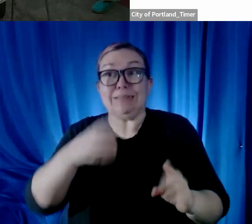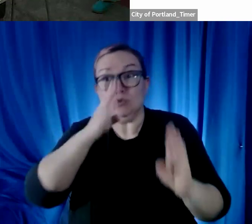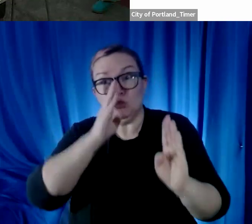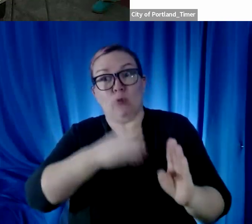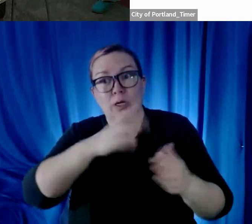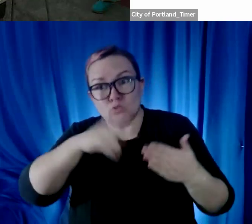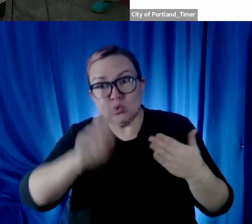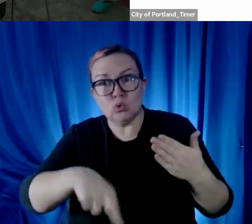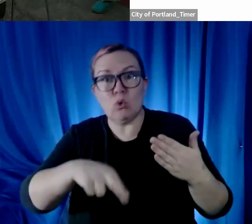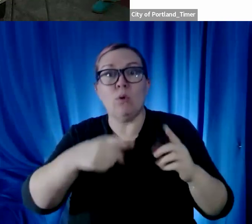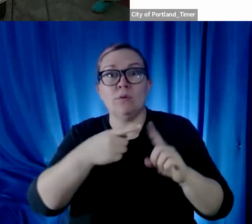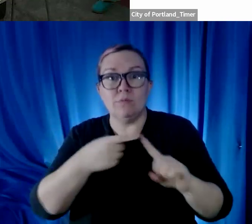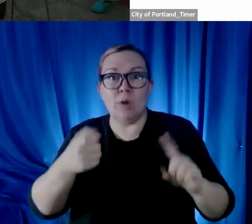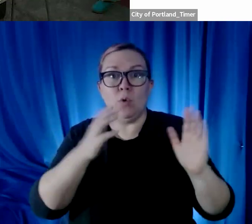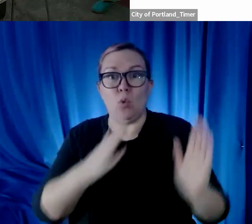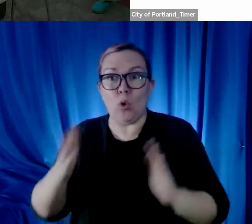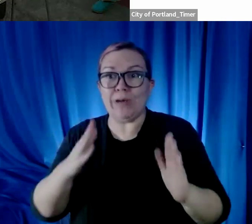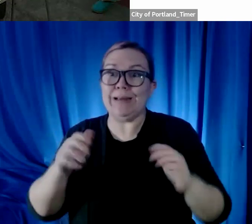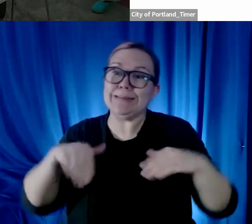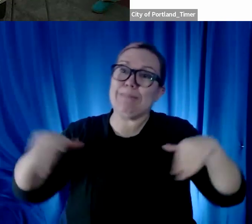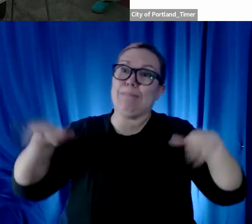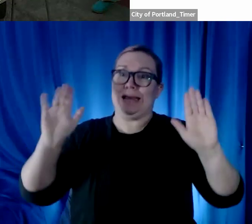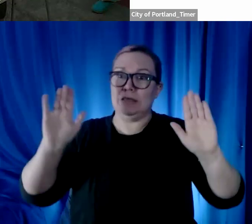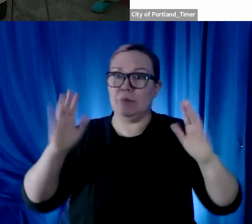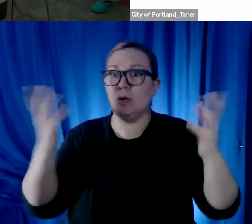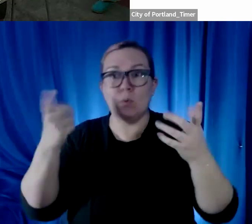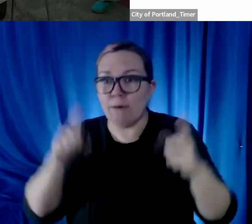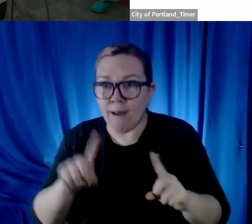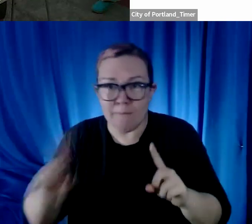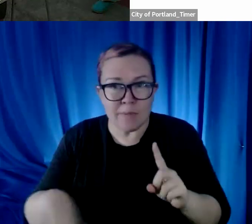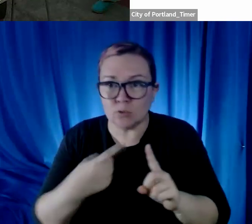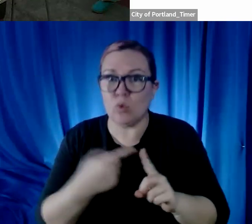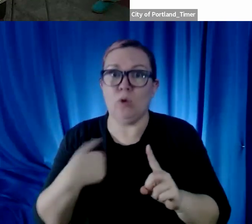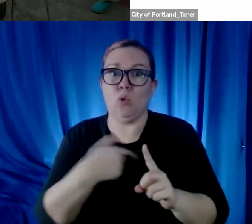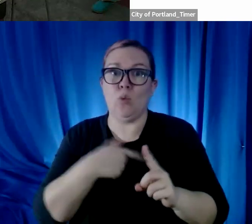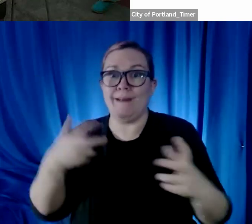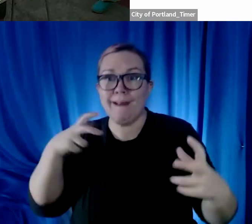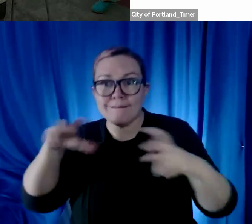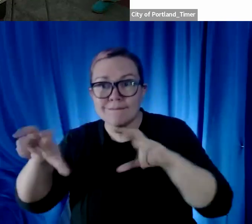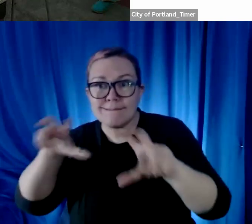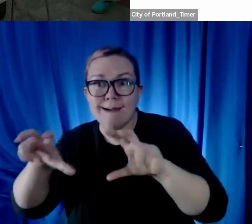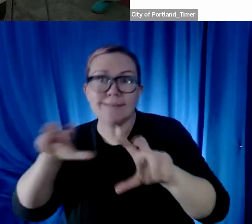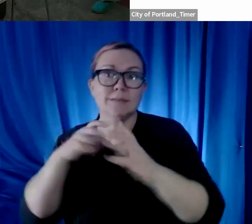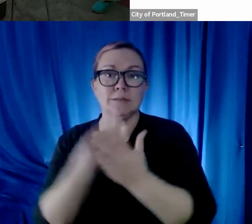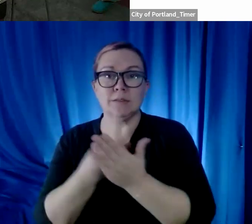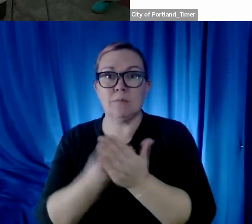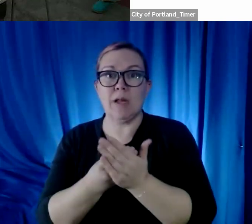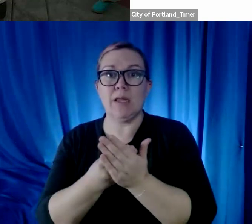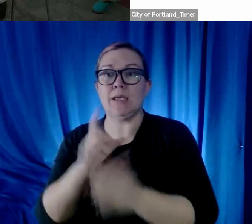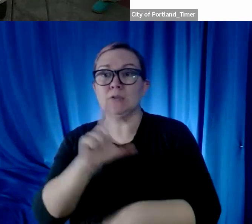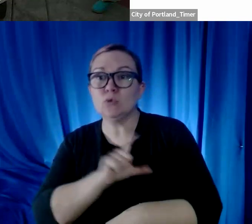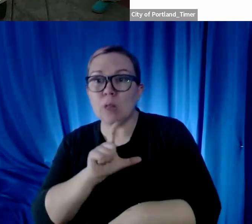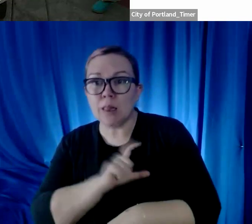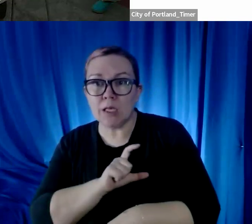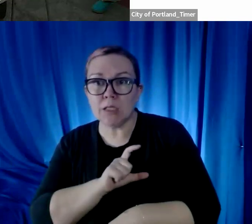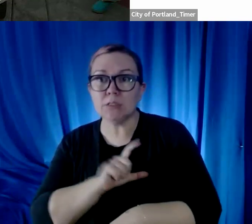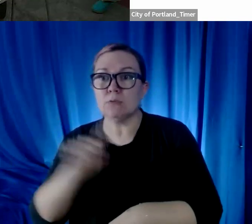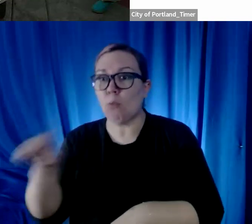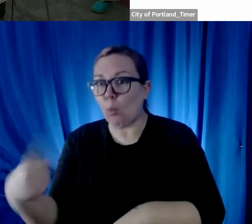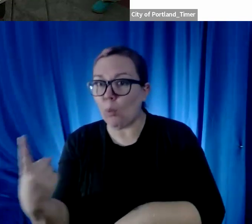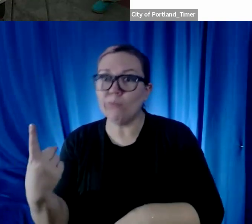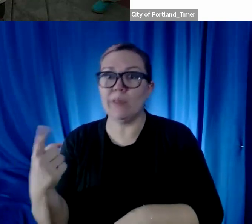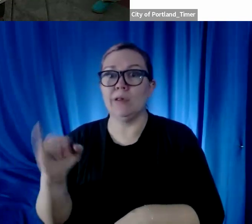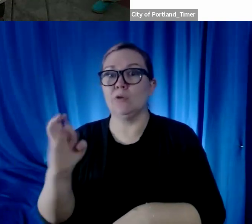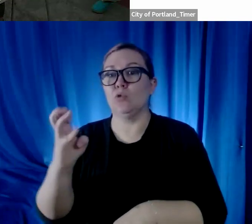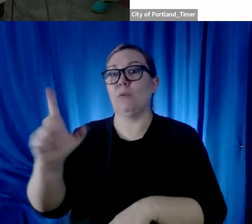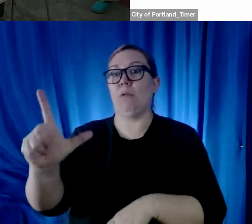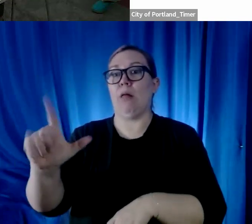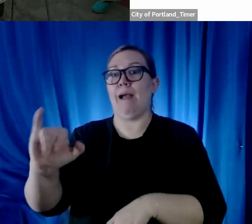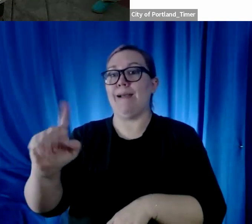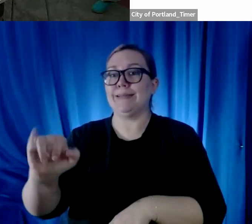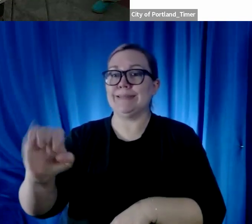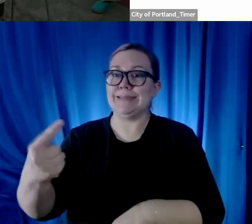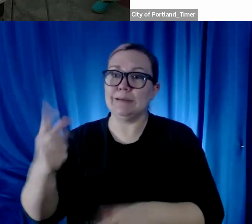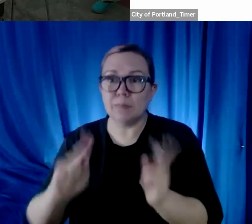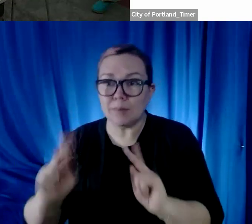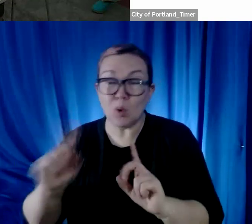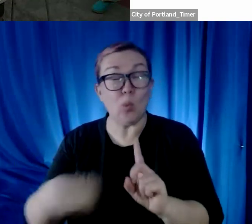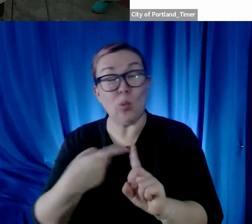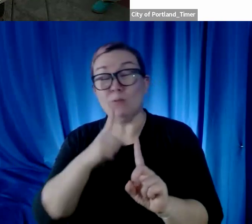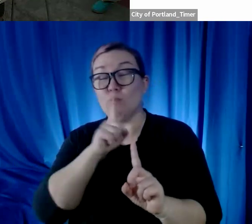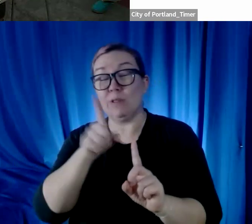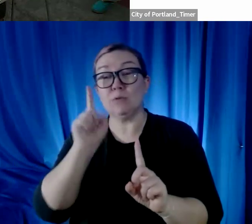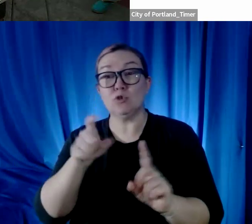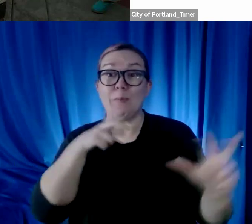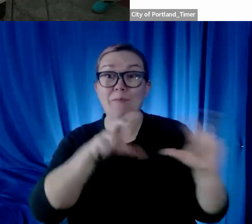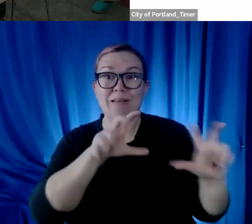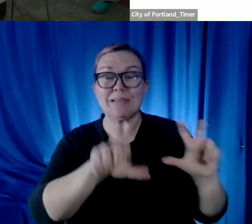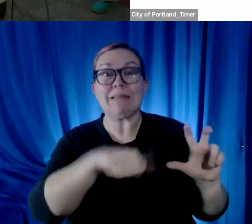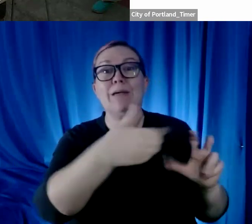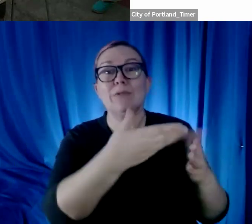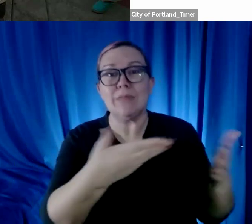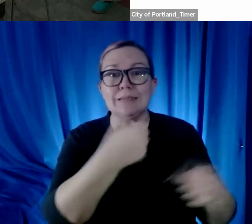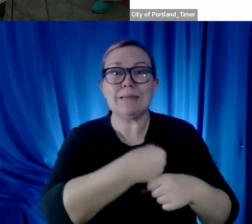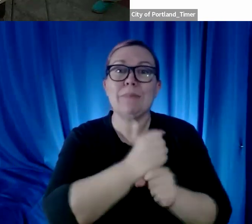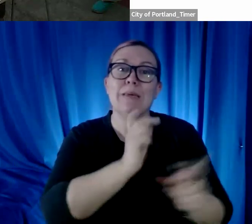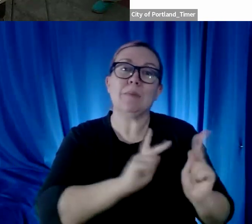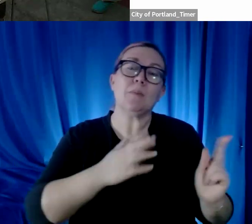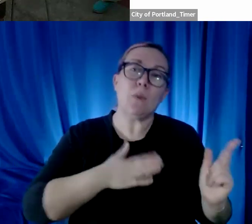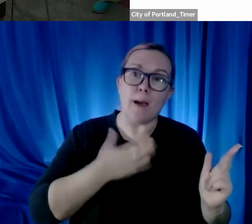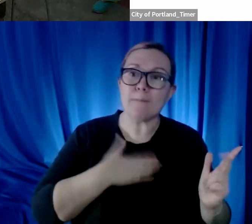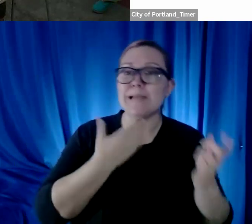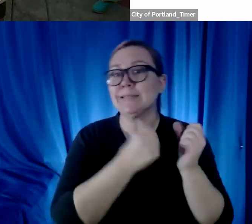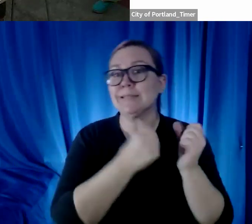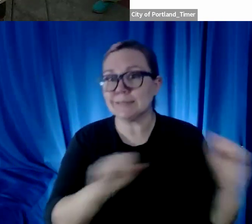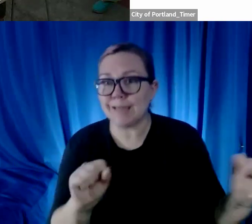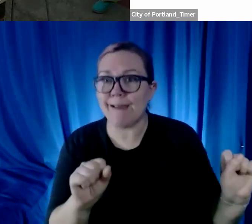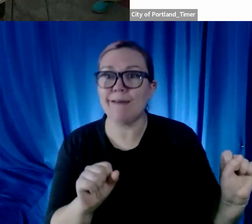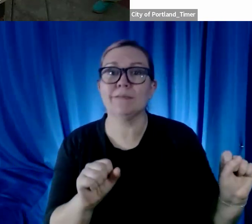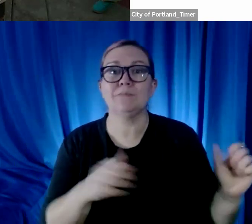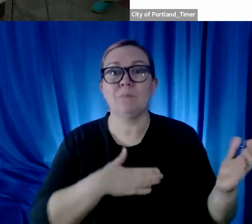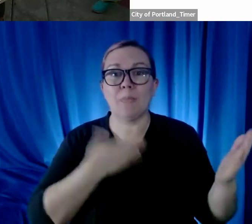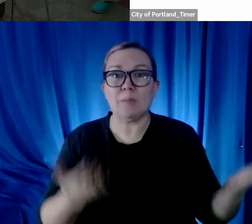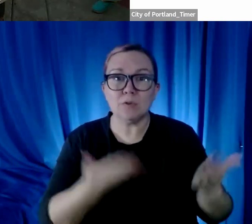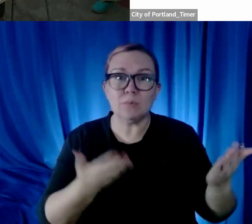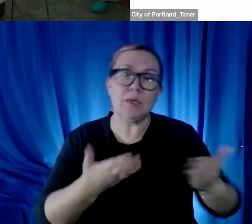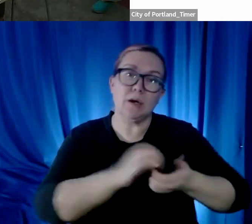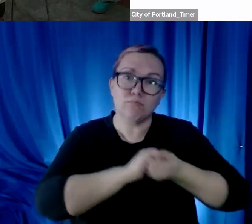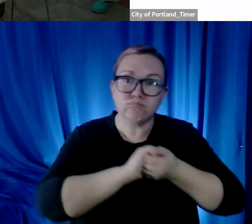Of organized abandonment And what happens when we invest all of our money into police And criminalizing people when we actually should be investing in everything that makes people happy and safe and happy to be with each other.